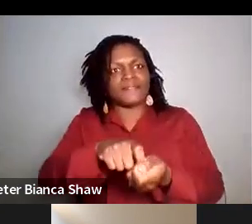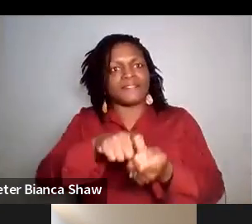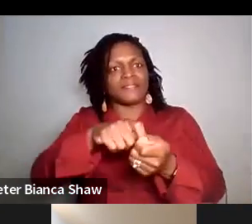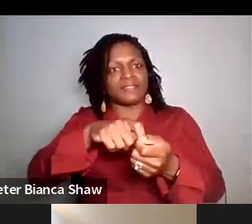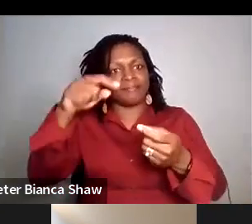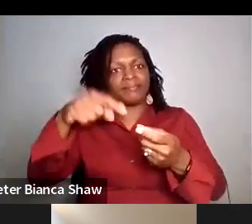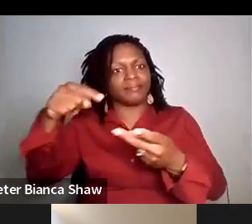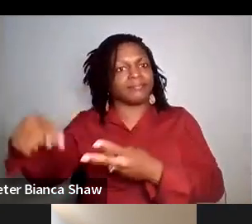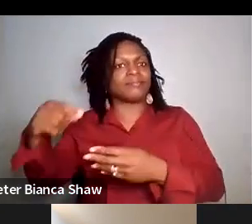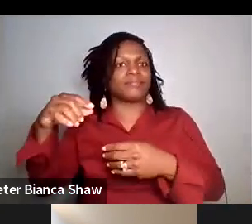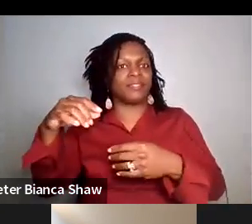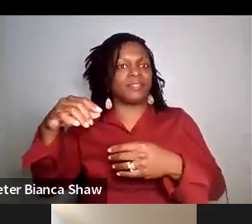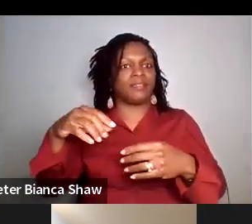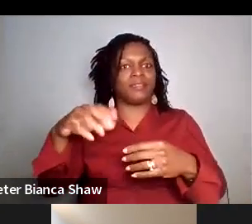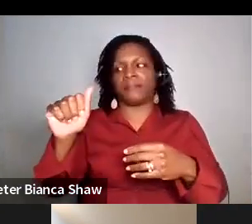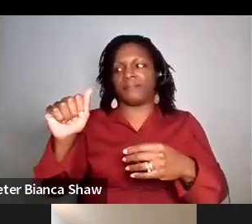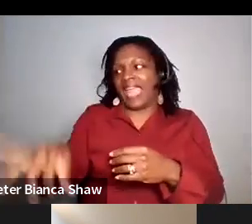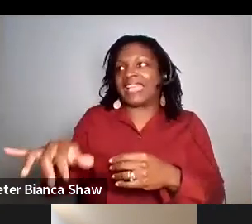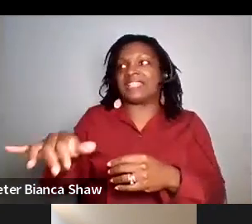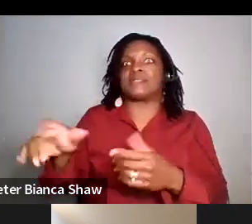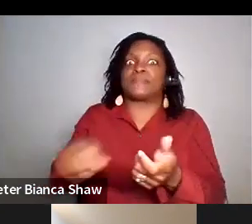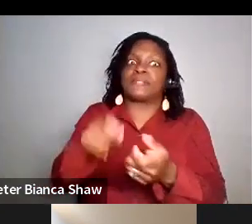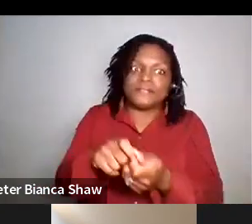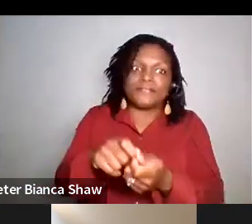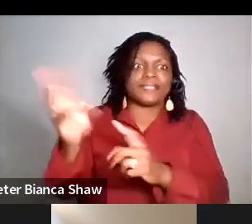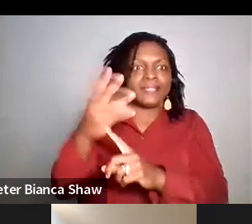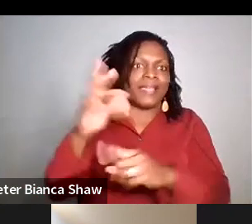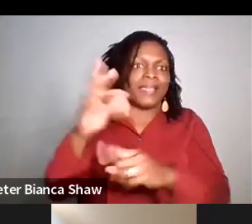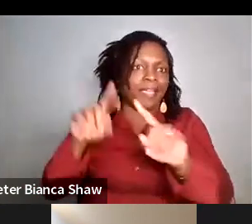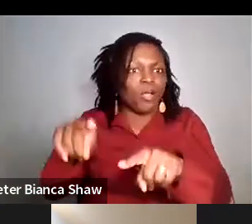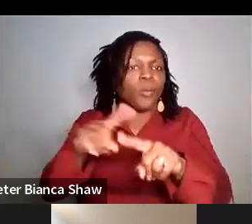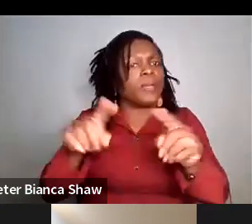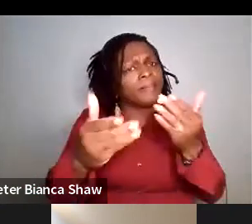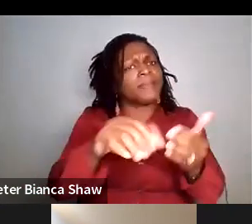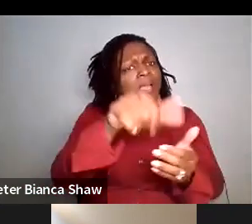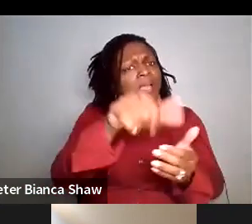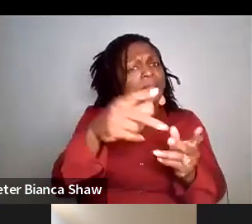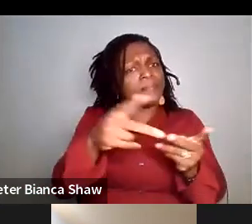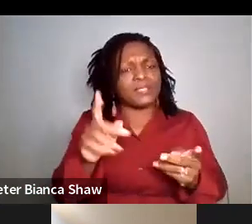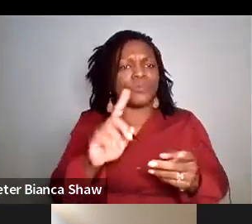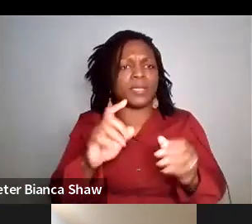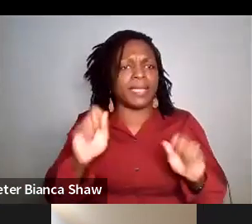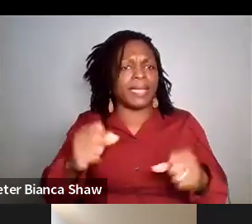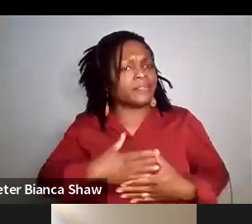this particular amusement part, there is something of entertainment where they can take place.